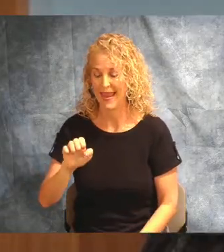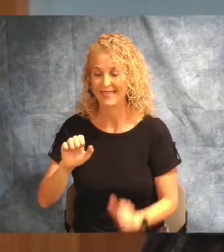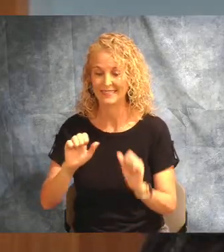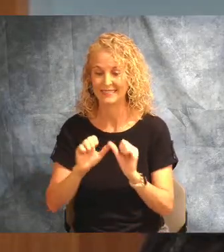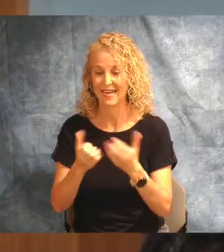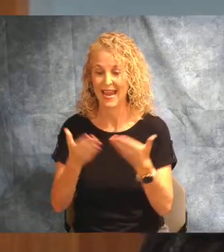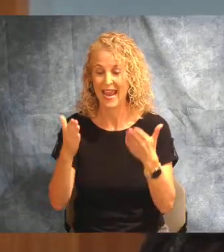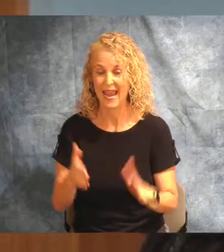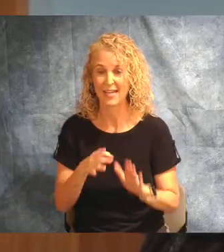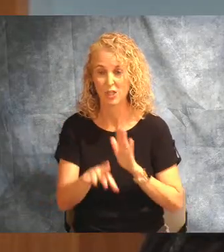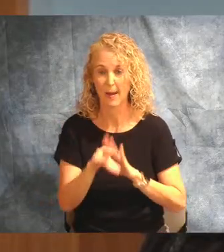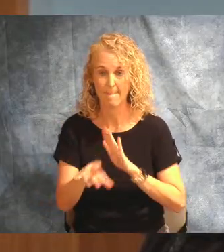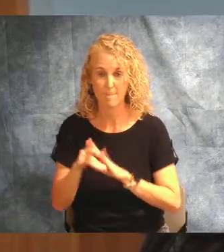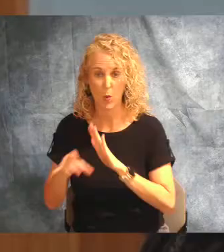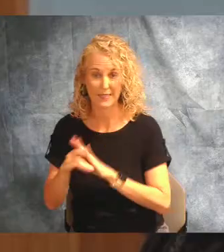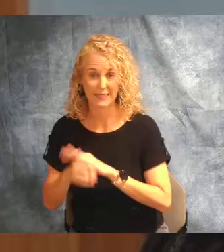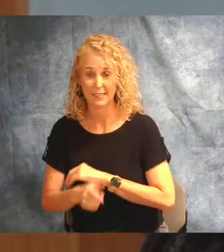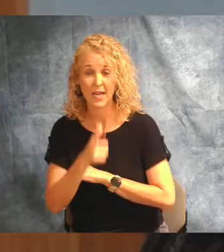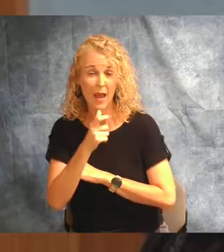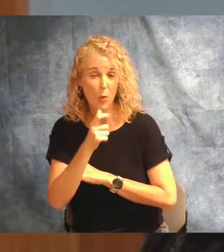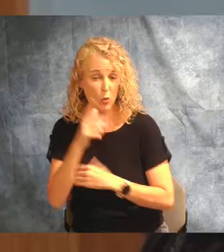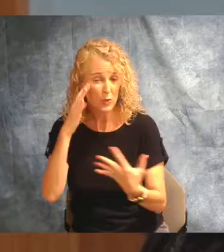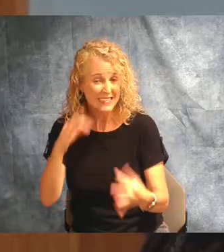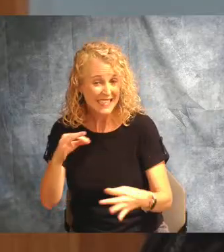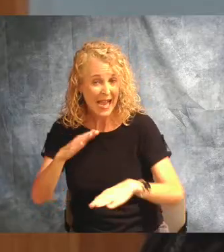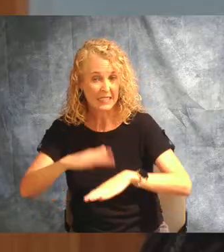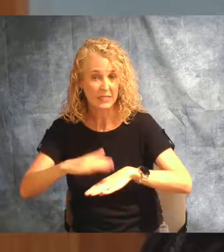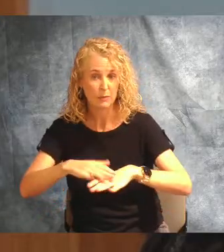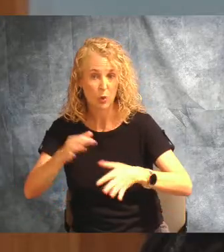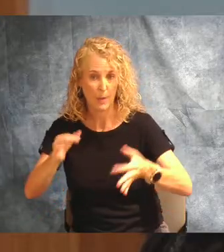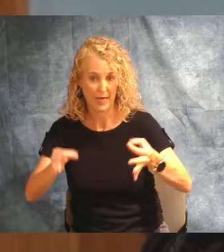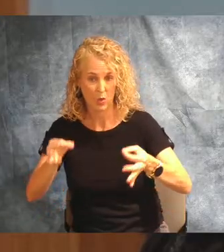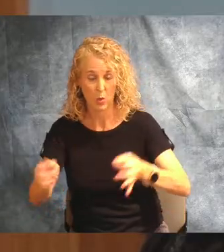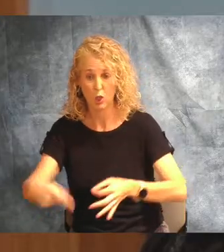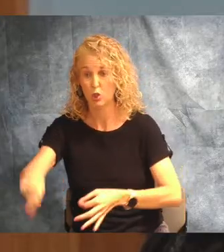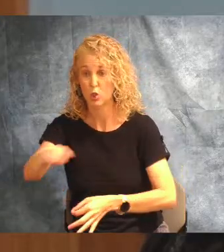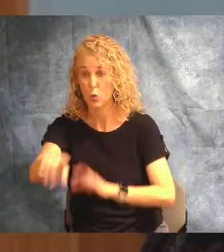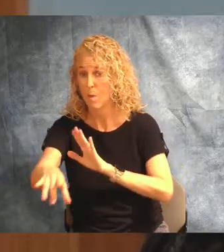by the Probate Court. The County Commissioners appoint dog wardens. The Probate Court appoints